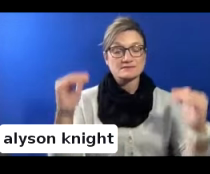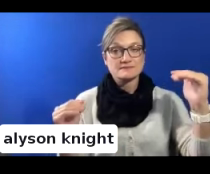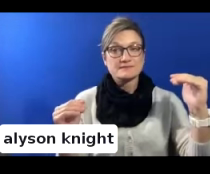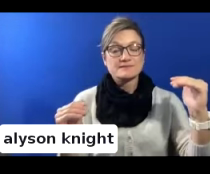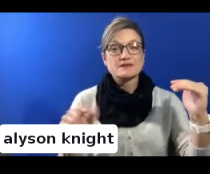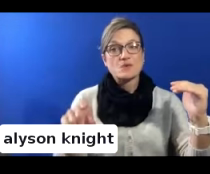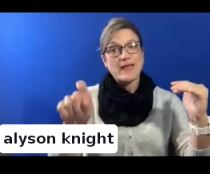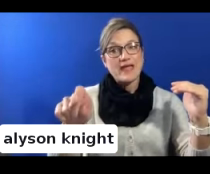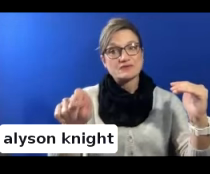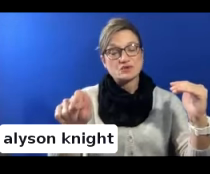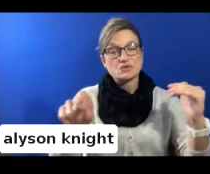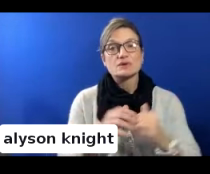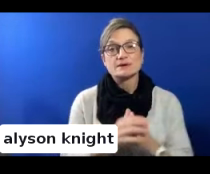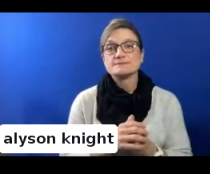$1,000 to offset that increase.